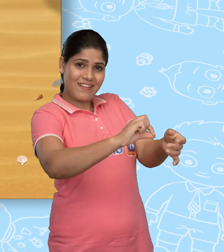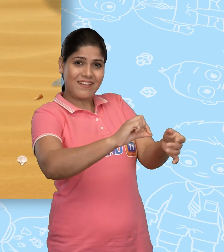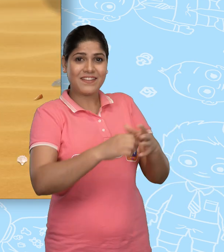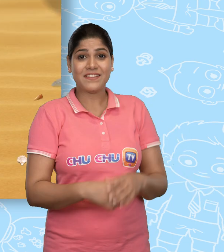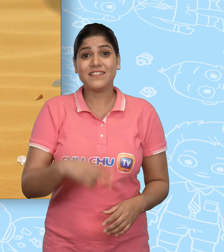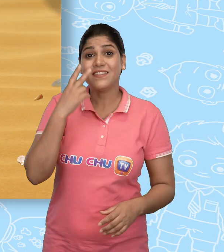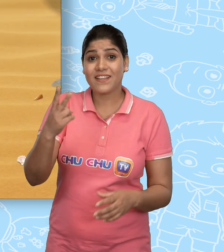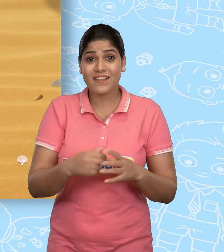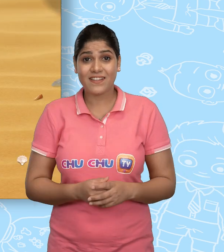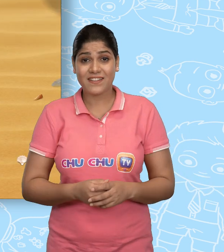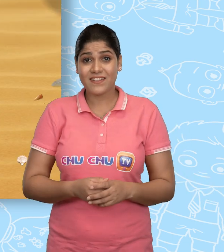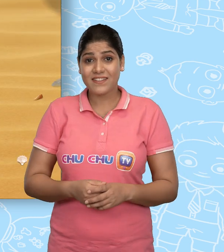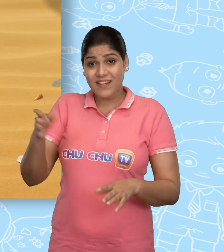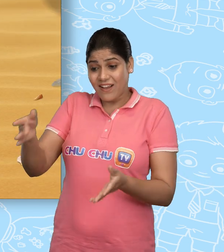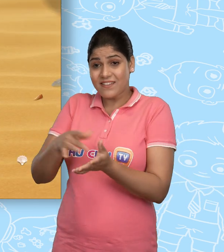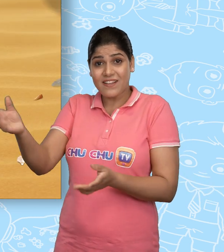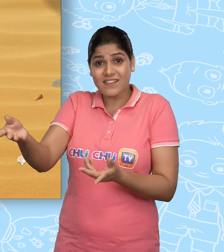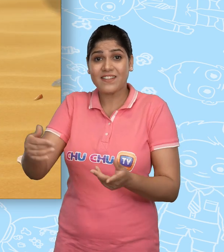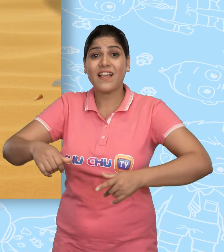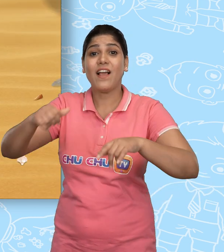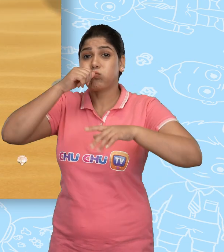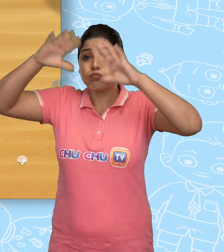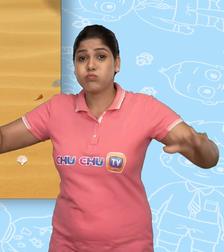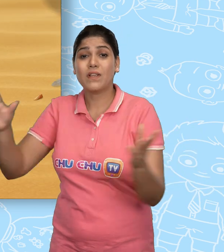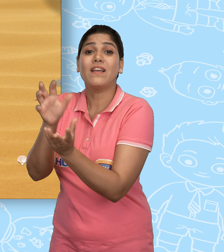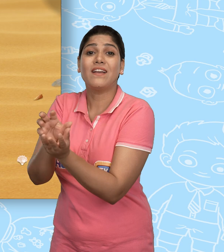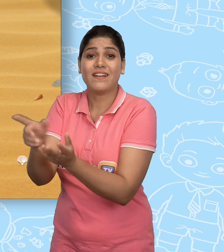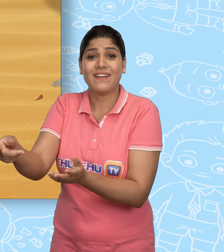And look! This is where your seashell comes from.